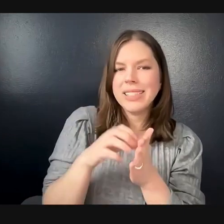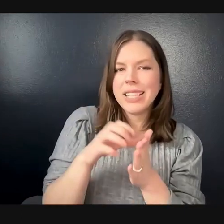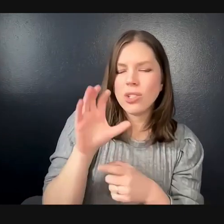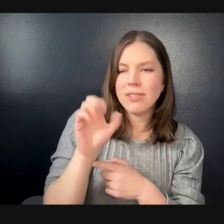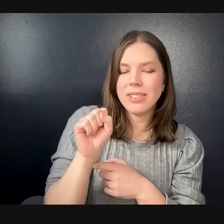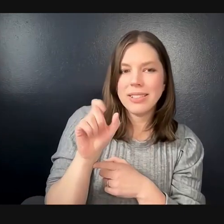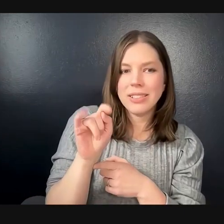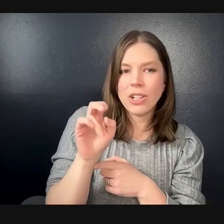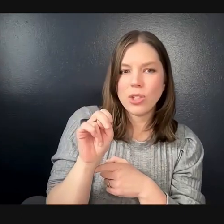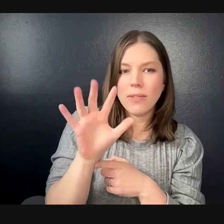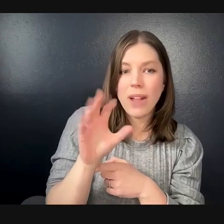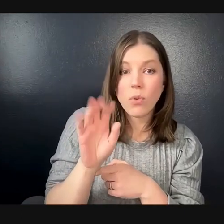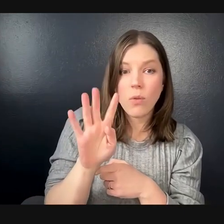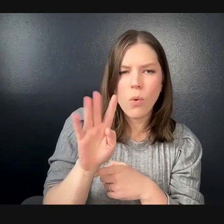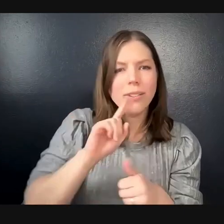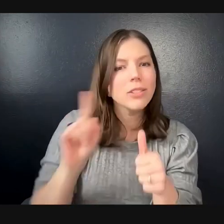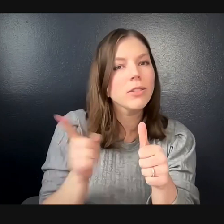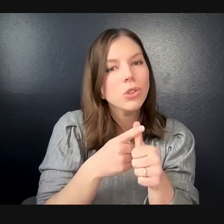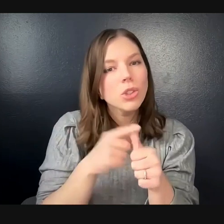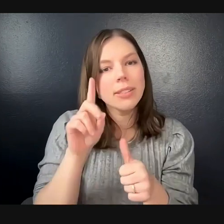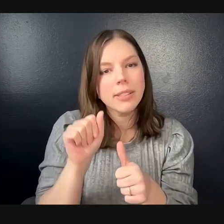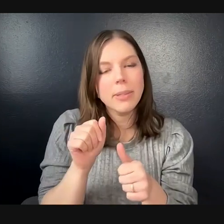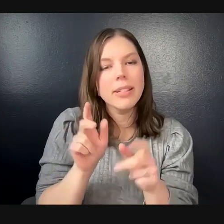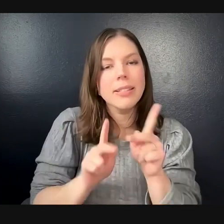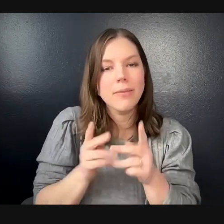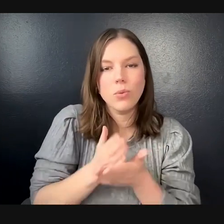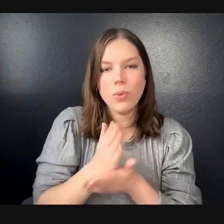Section 504 is the first disability civil rights